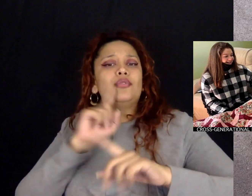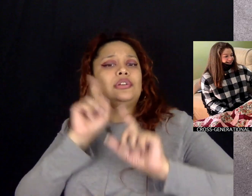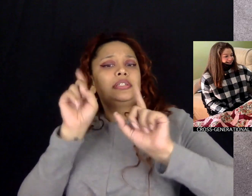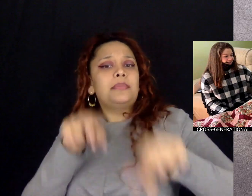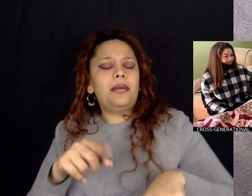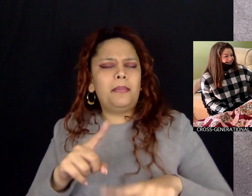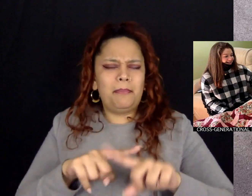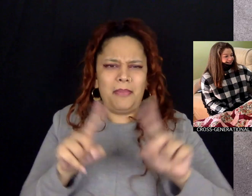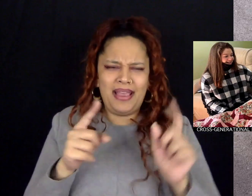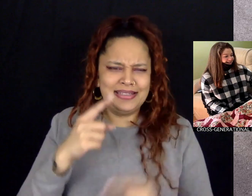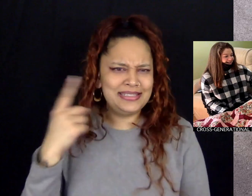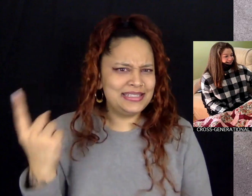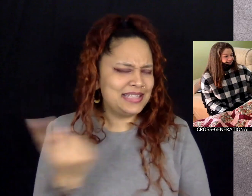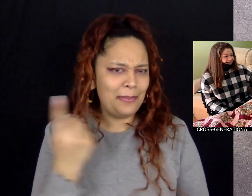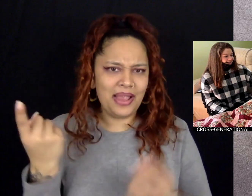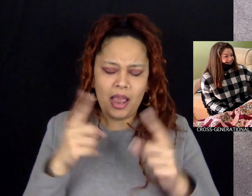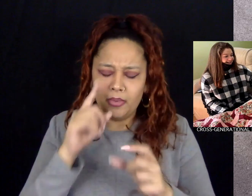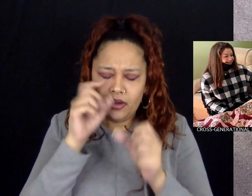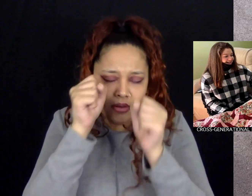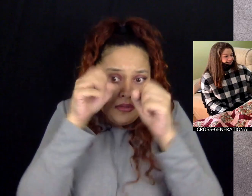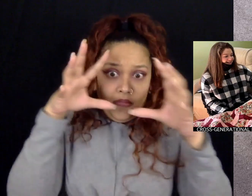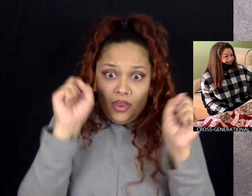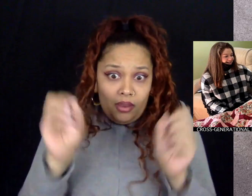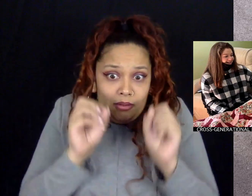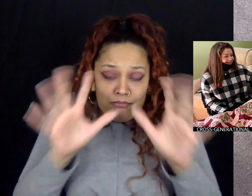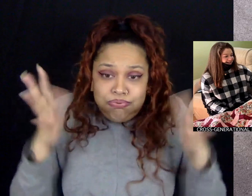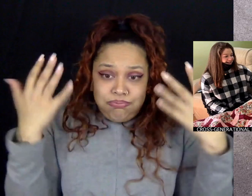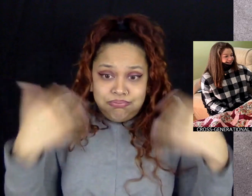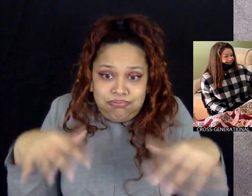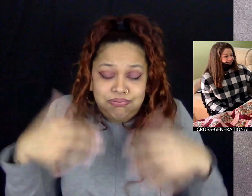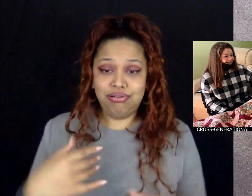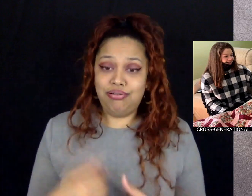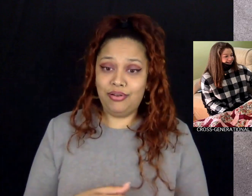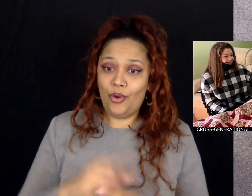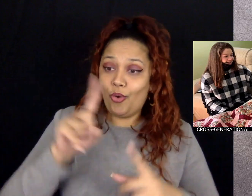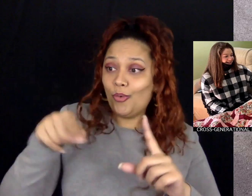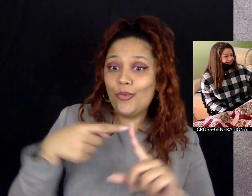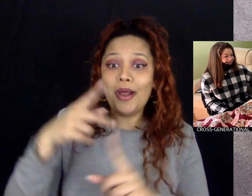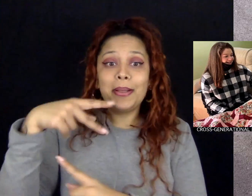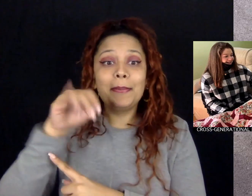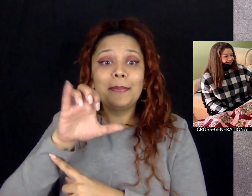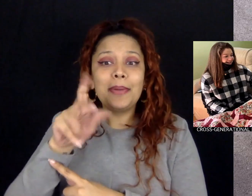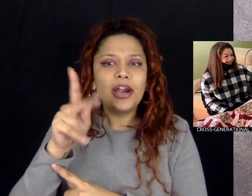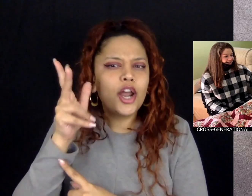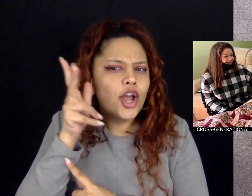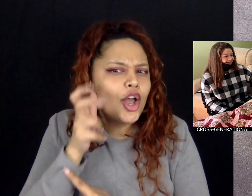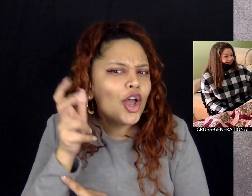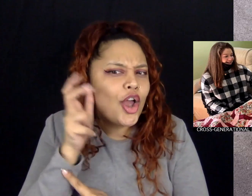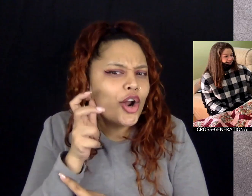Peck's family warned Just that she was in bed and unresponsive but something miraculous happened